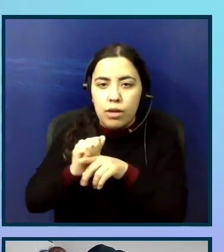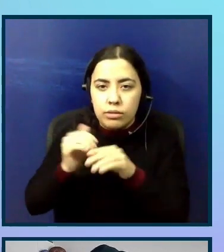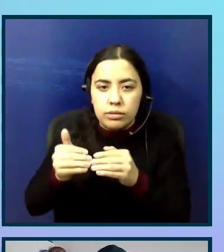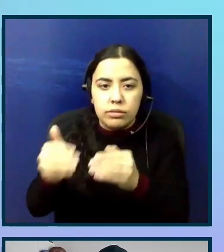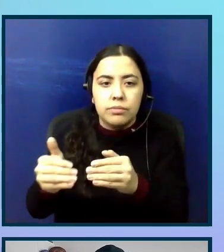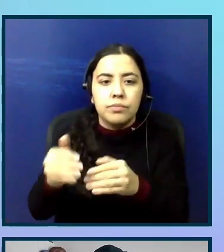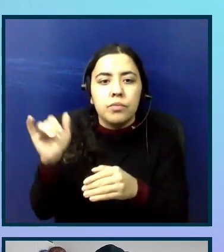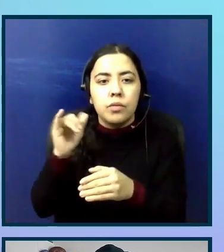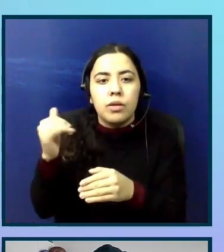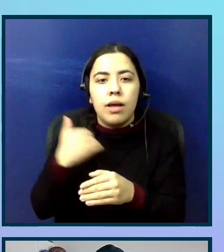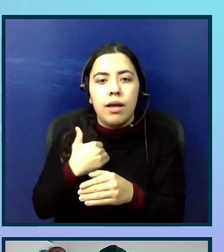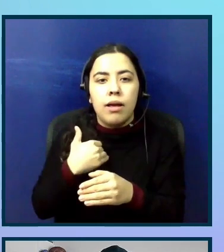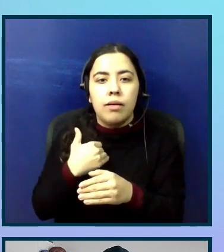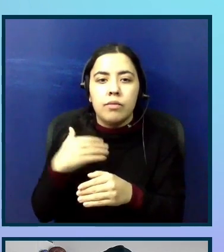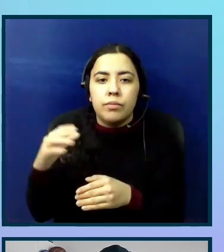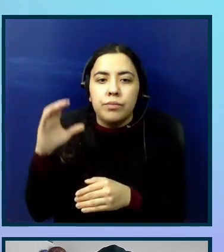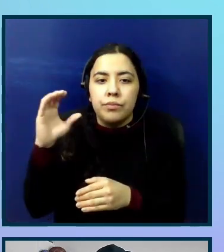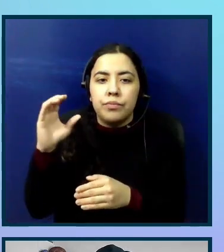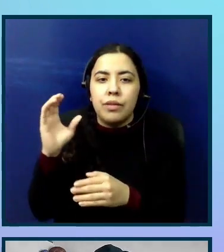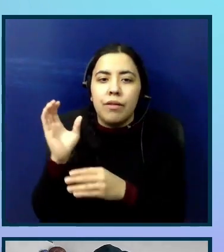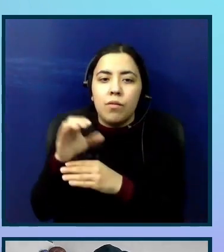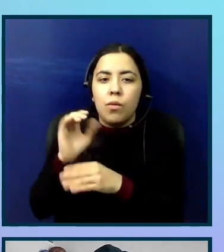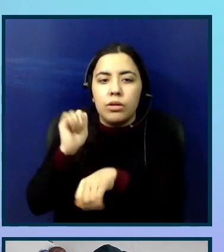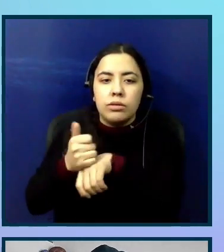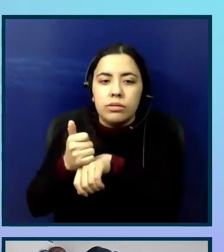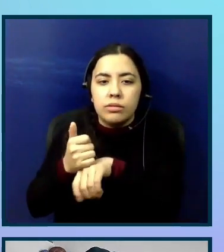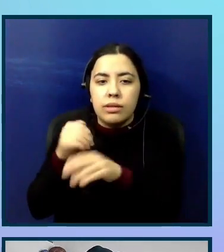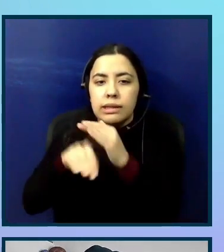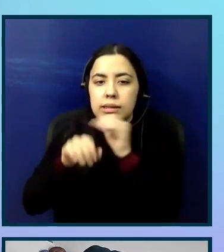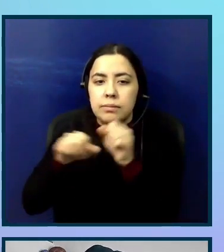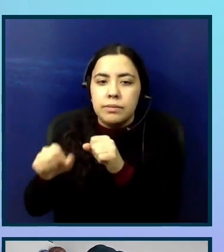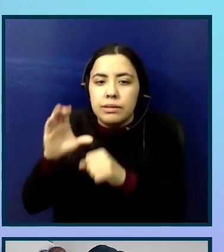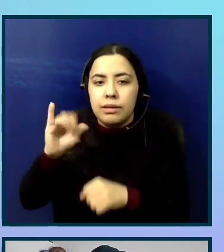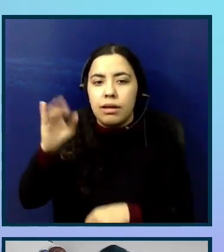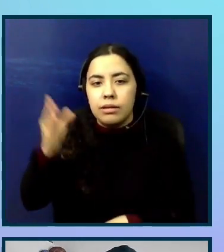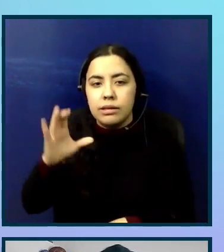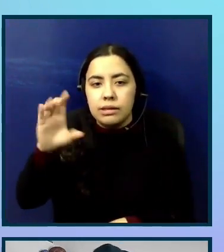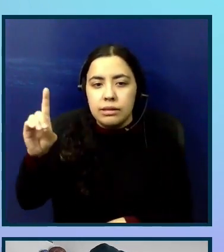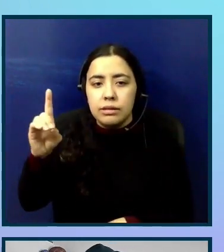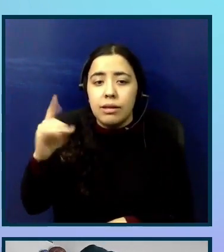Zero policy for anyone knows means there's zero violations. So in this case here, I can say there are zero accessibility